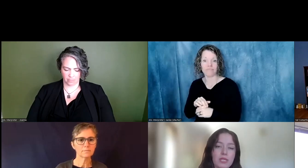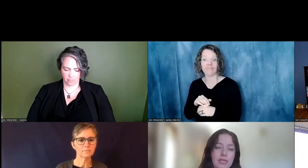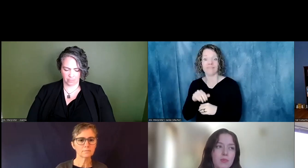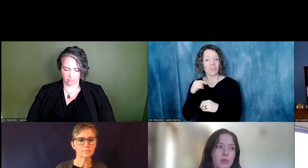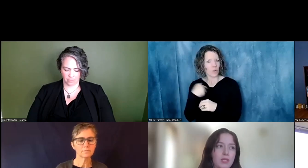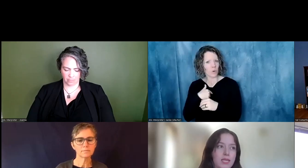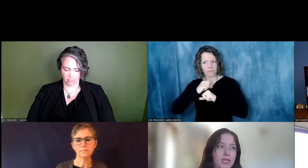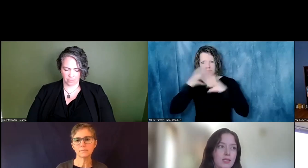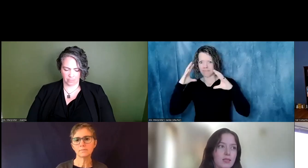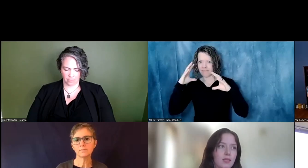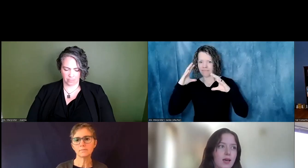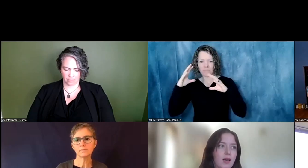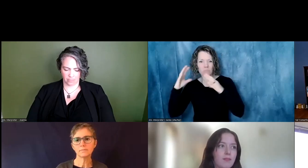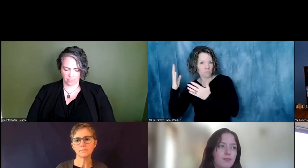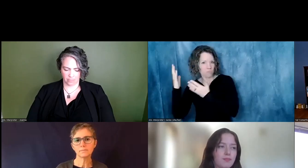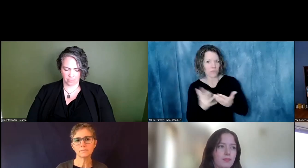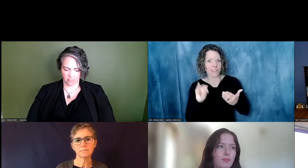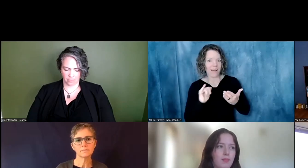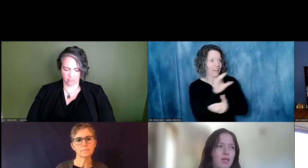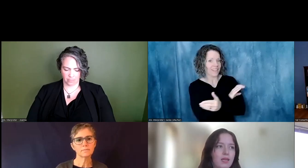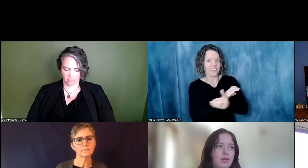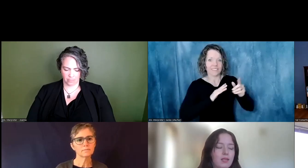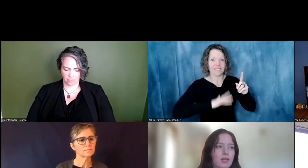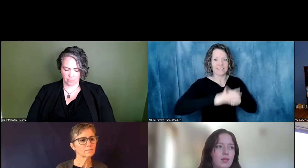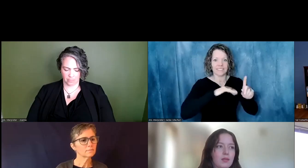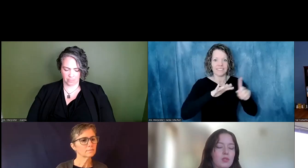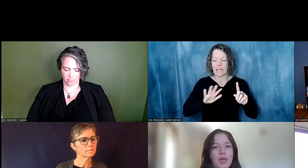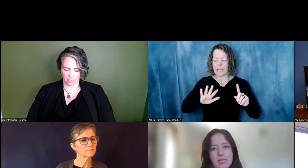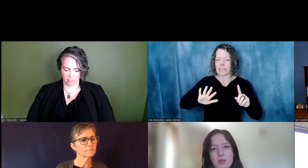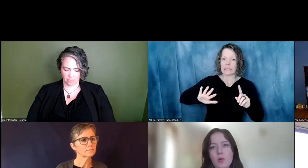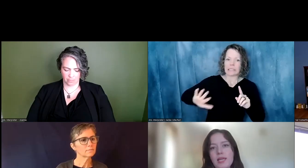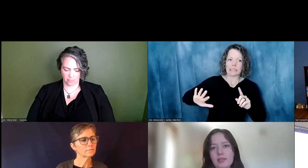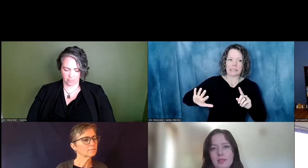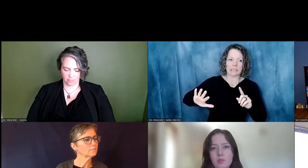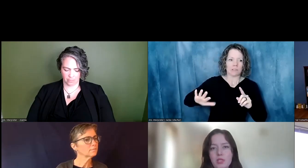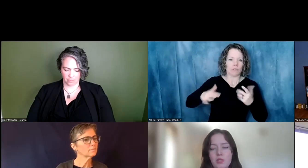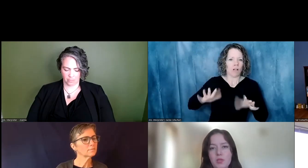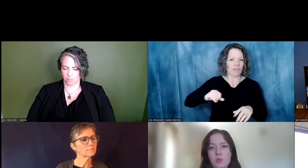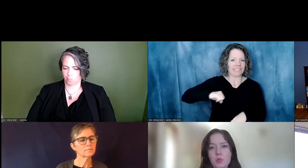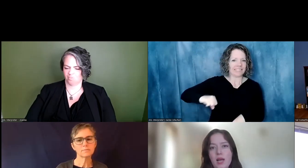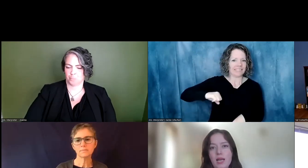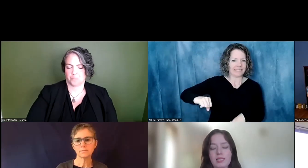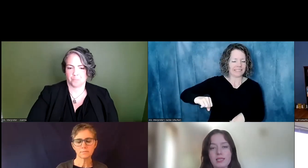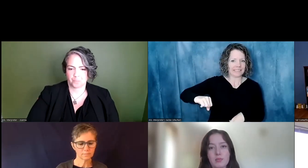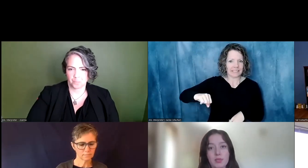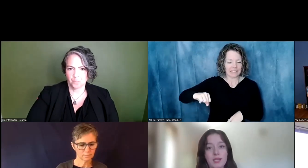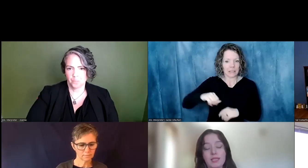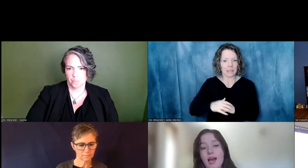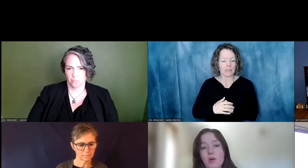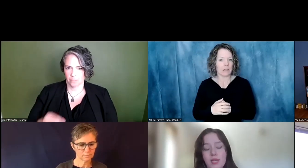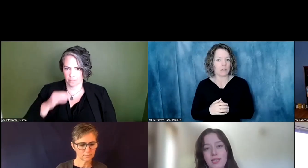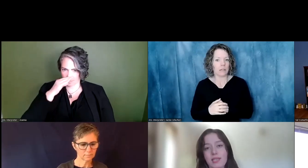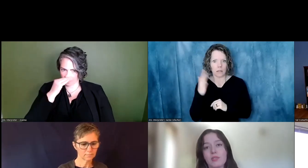For example, the space and ways in which peer support practice is really allowed and needs